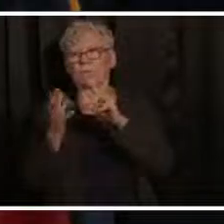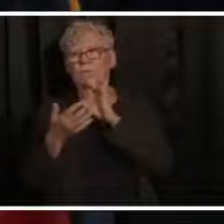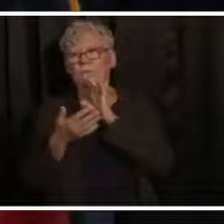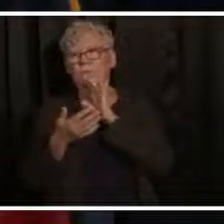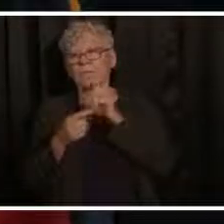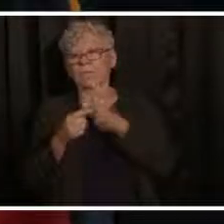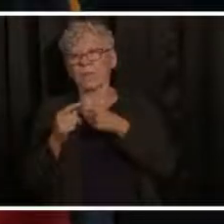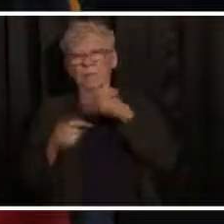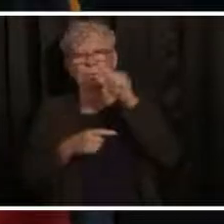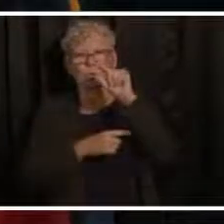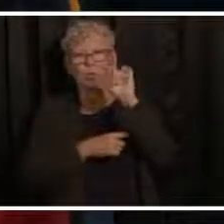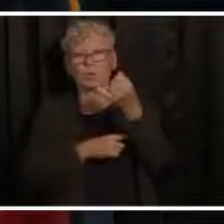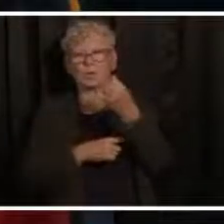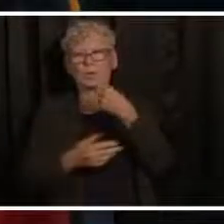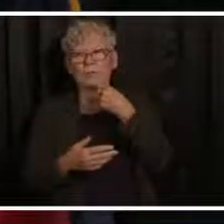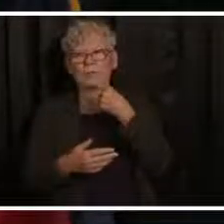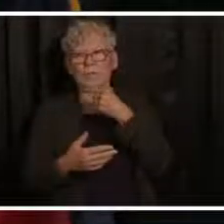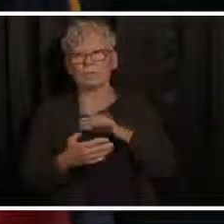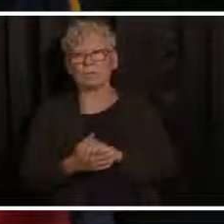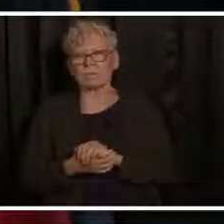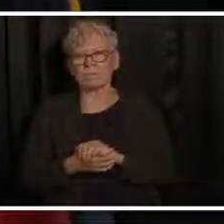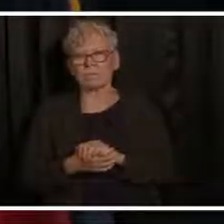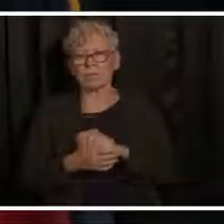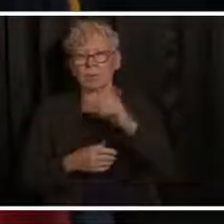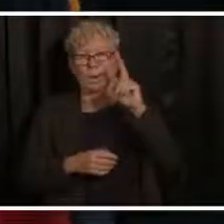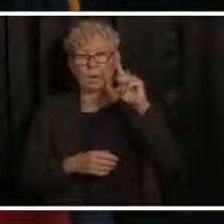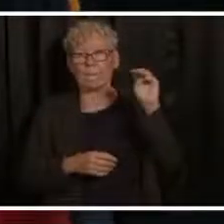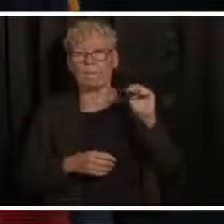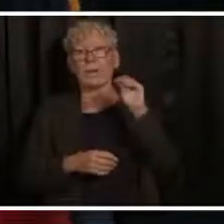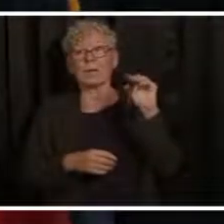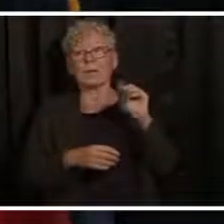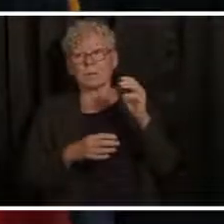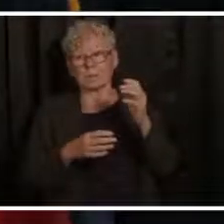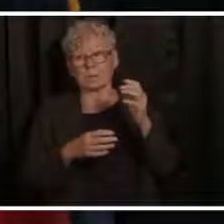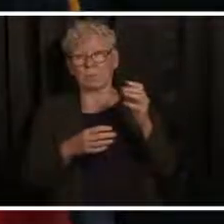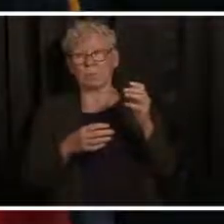million program to as many vaccinations as we all would